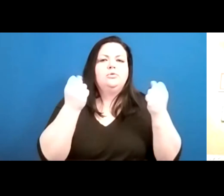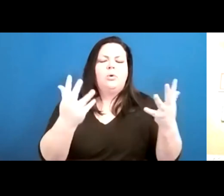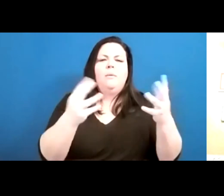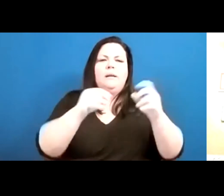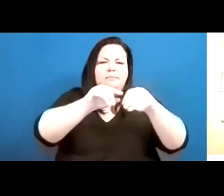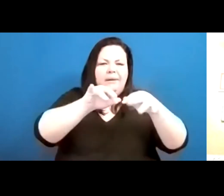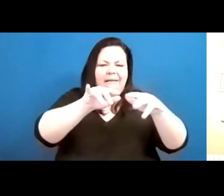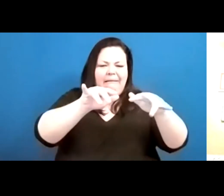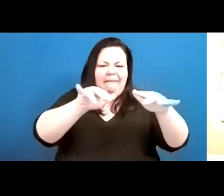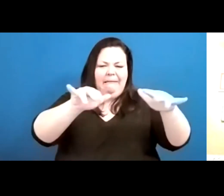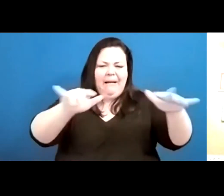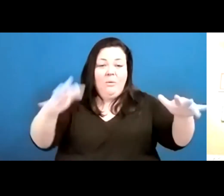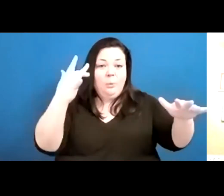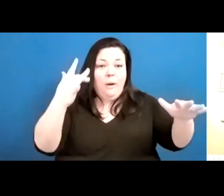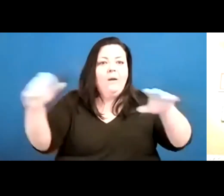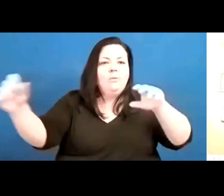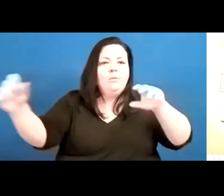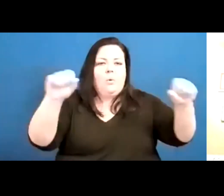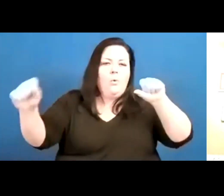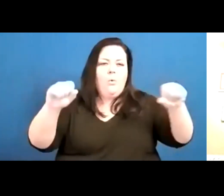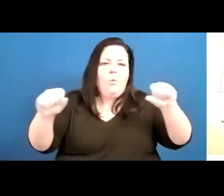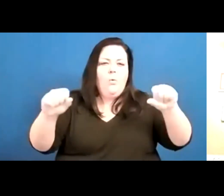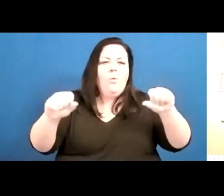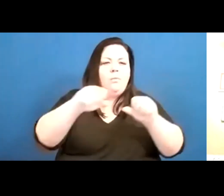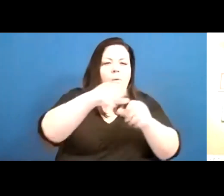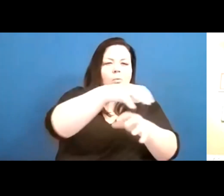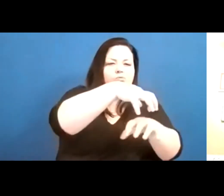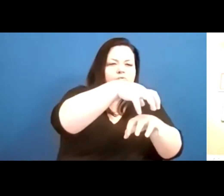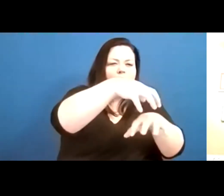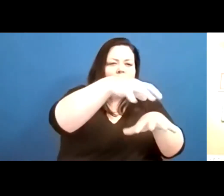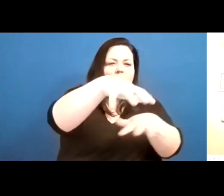by the storm, each cloudy/ dome a galaxy of azure/